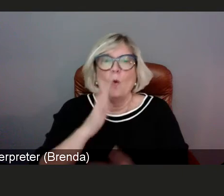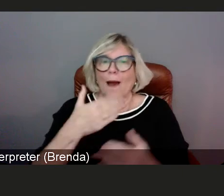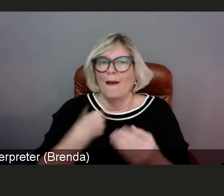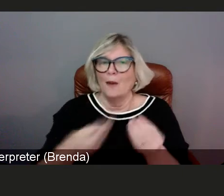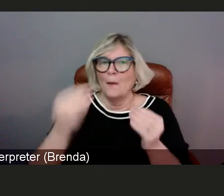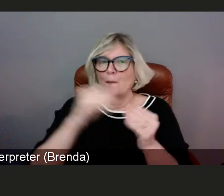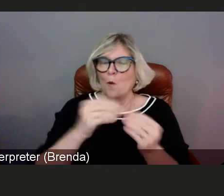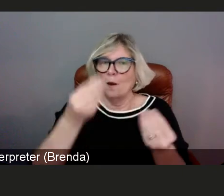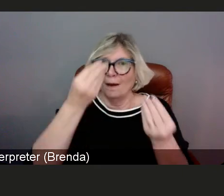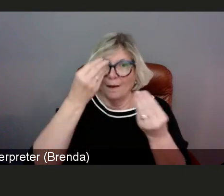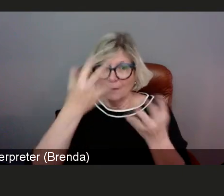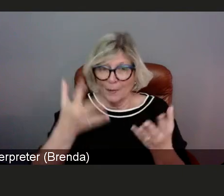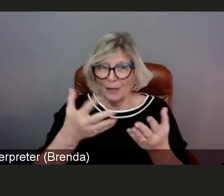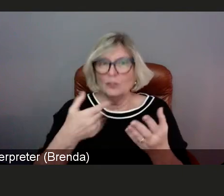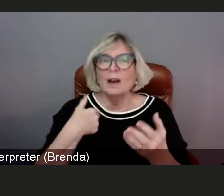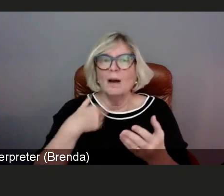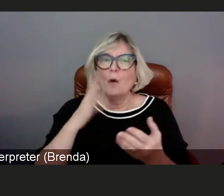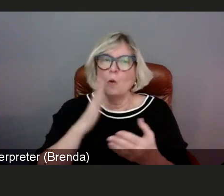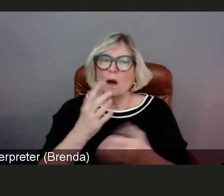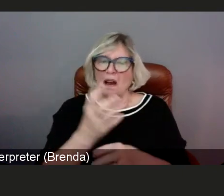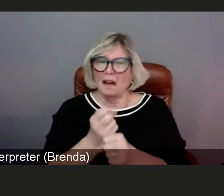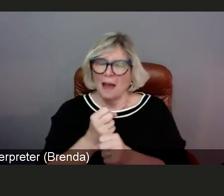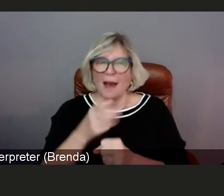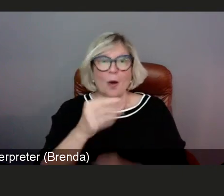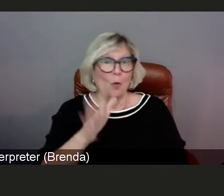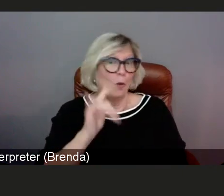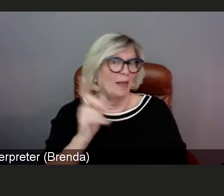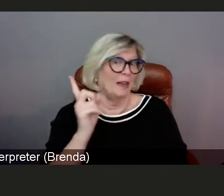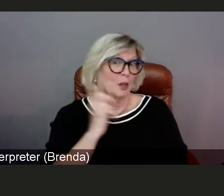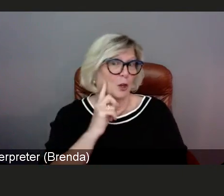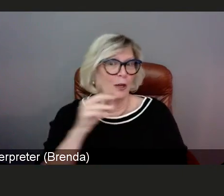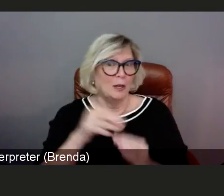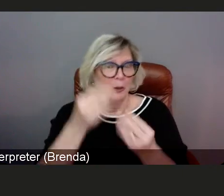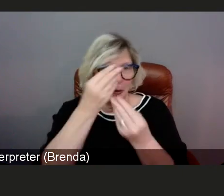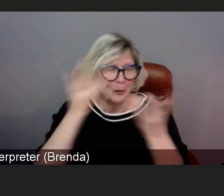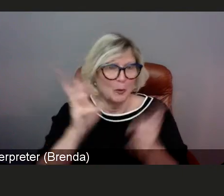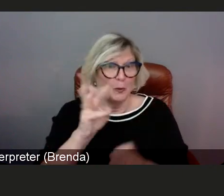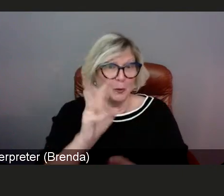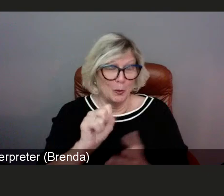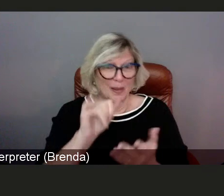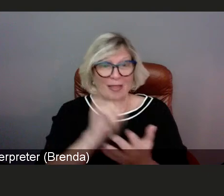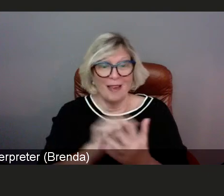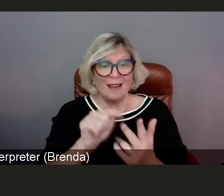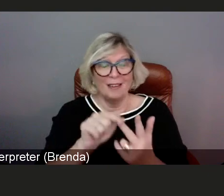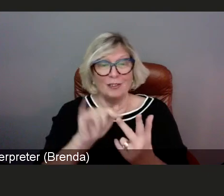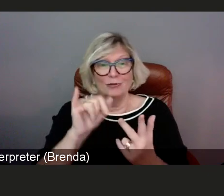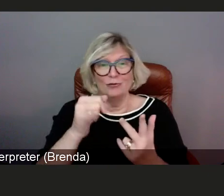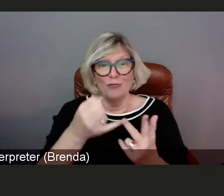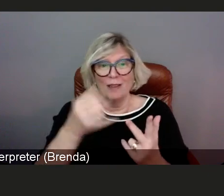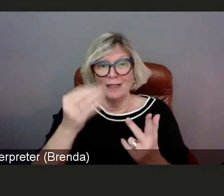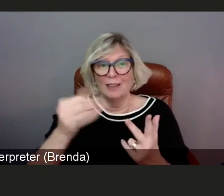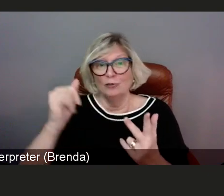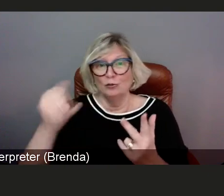and you will hear most likely in the news that this vaccine is starting to be reviewed as early as tomorrow.